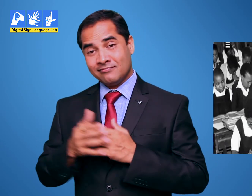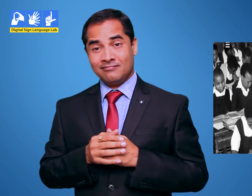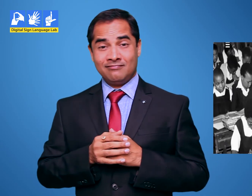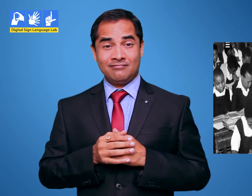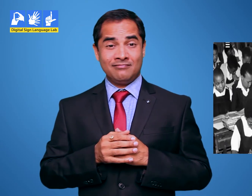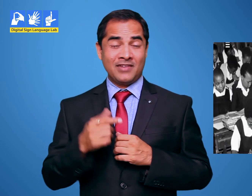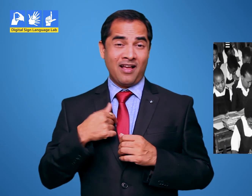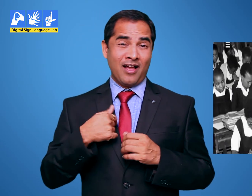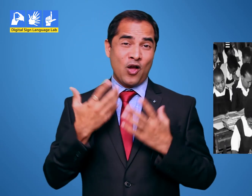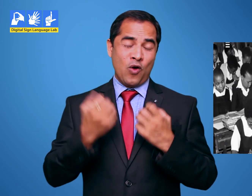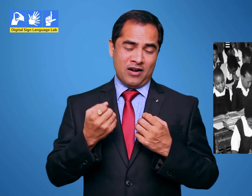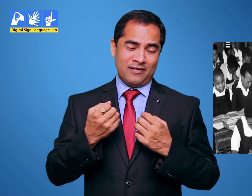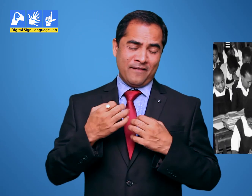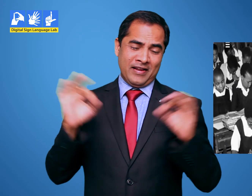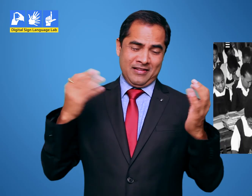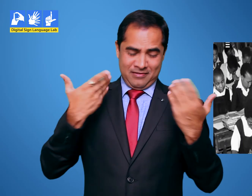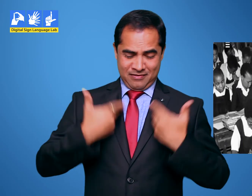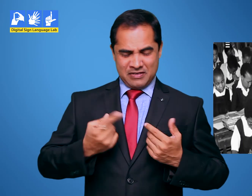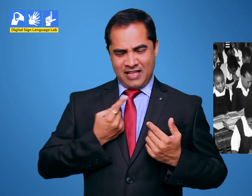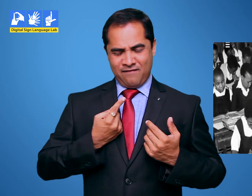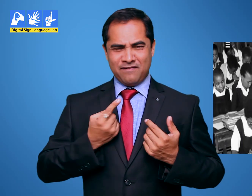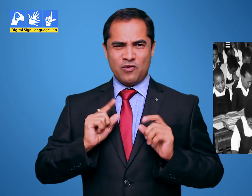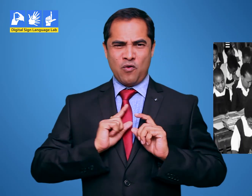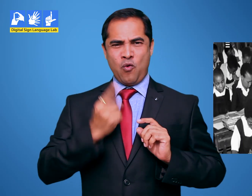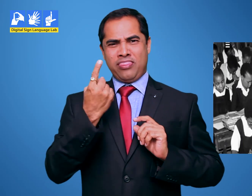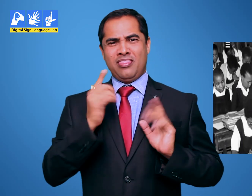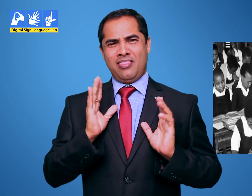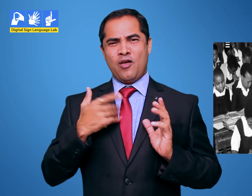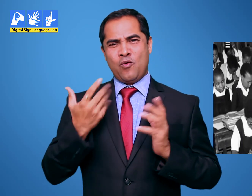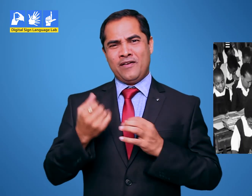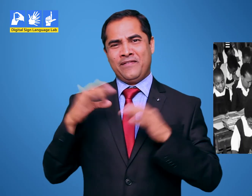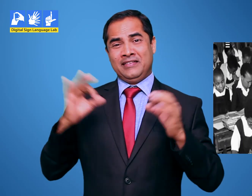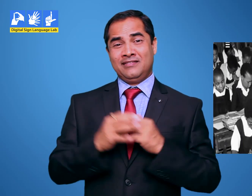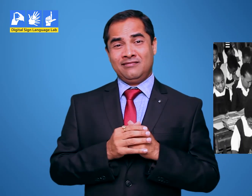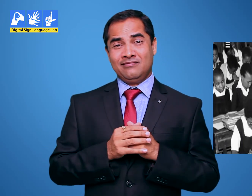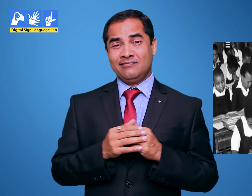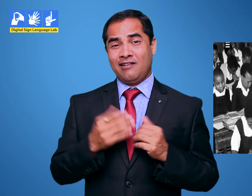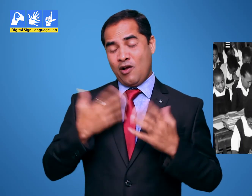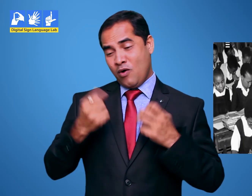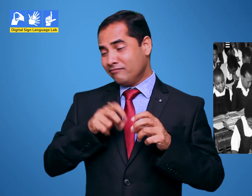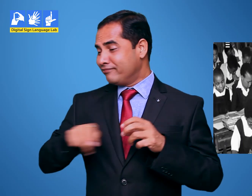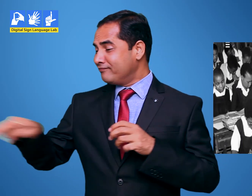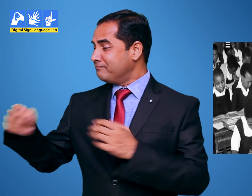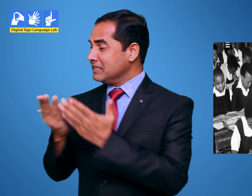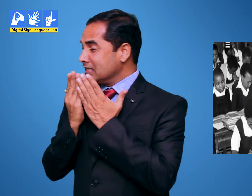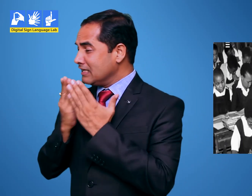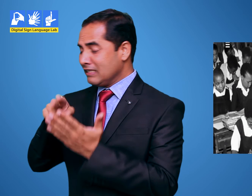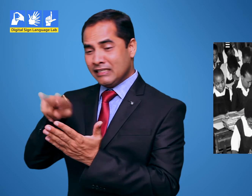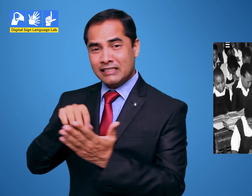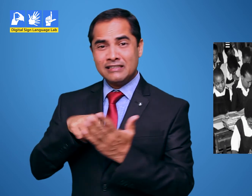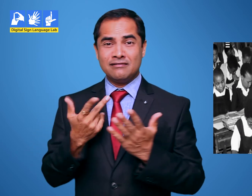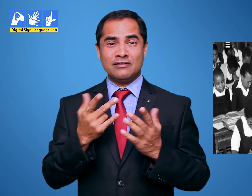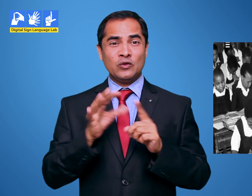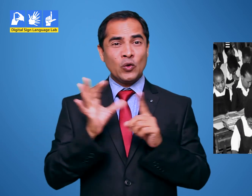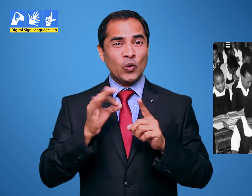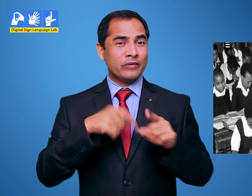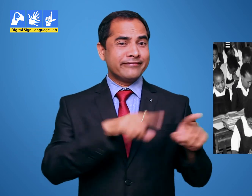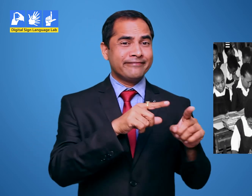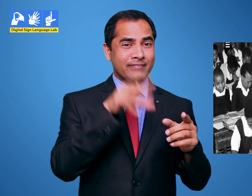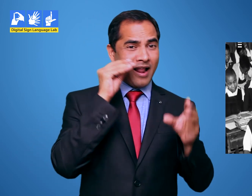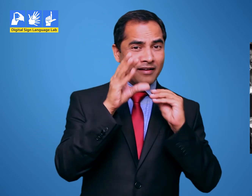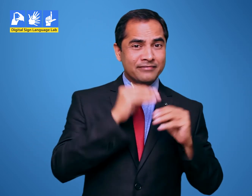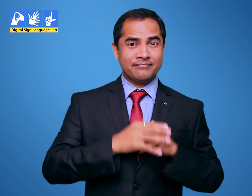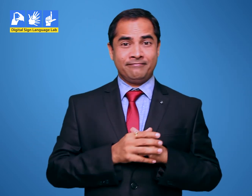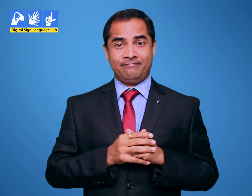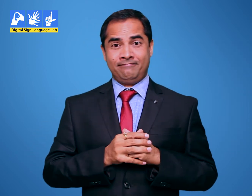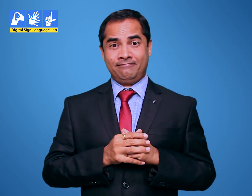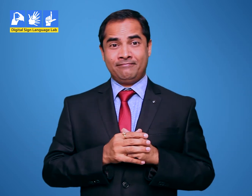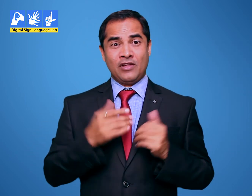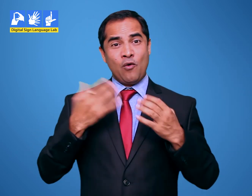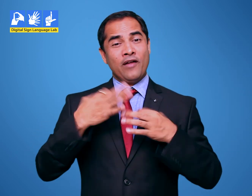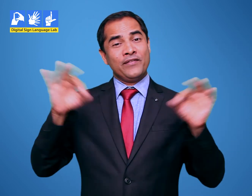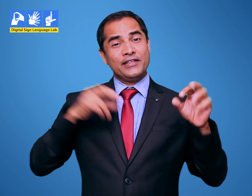for myself, freedom of being able to stay out at night, read what I pleased and go